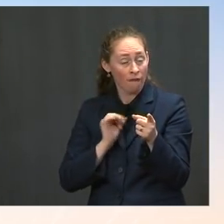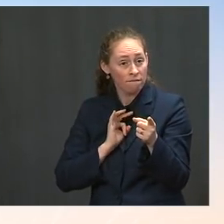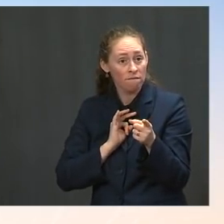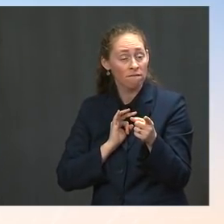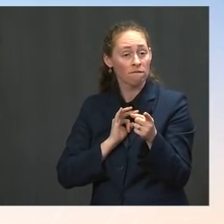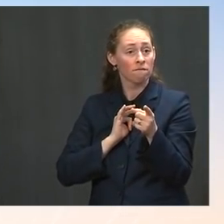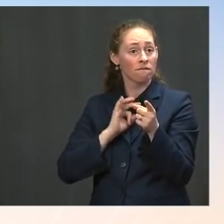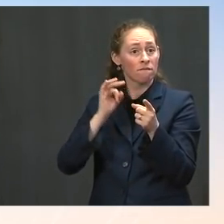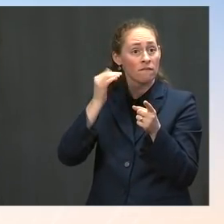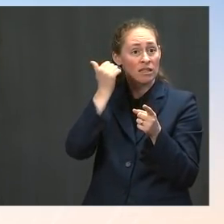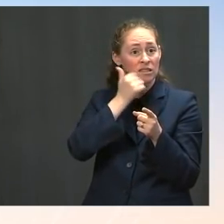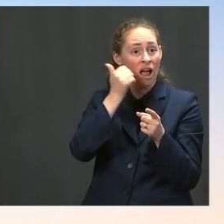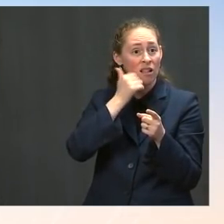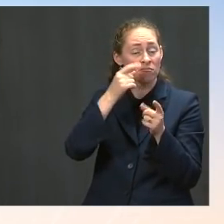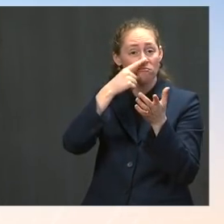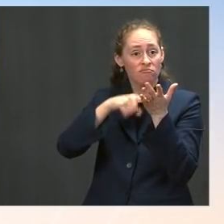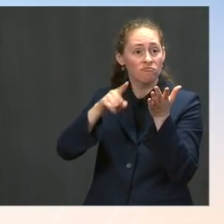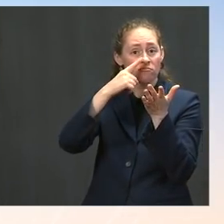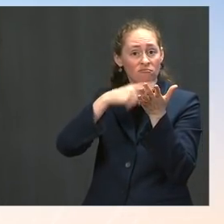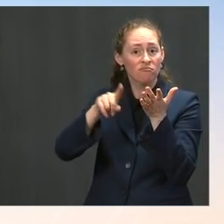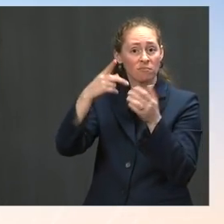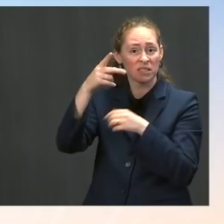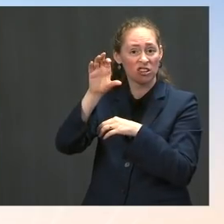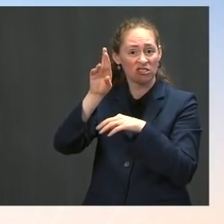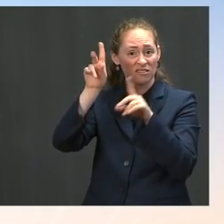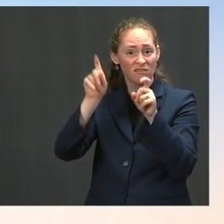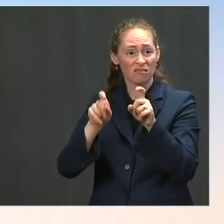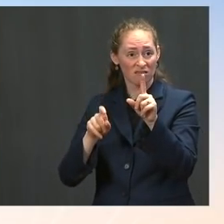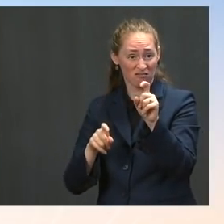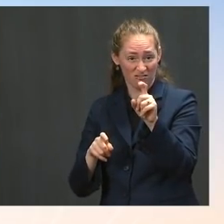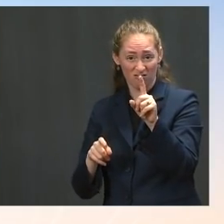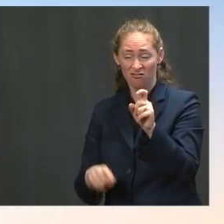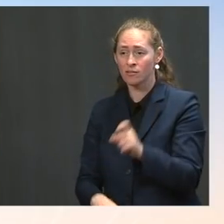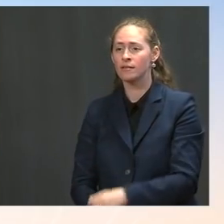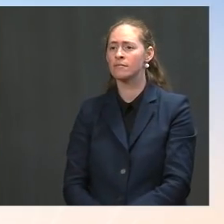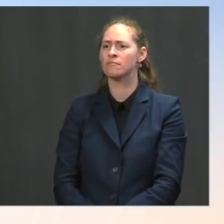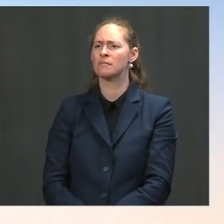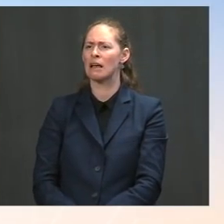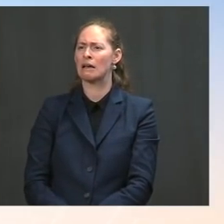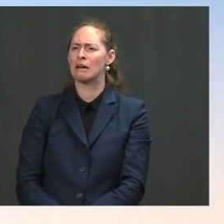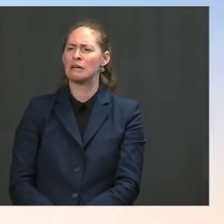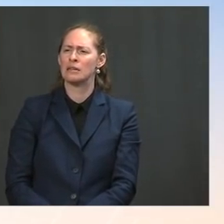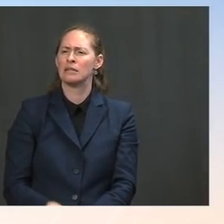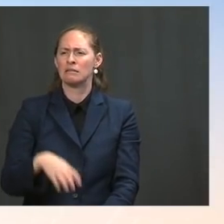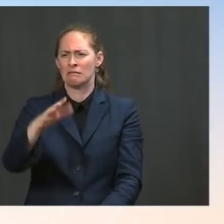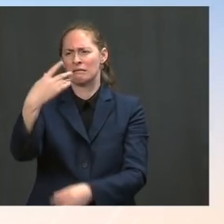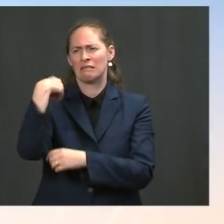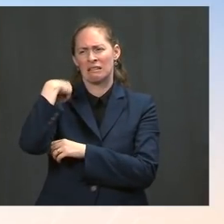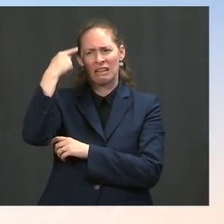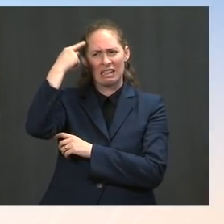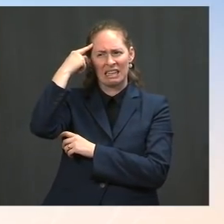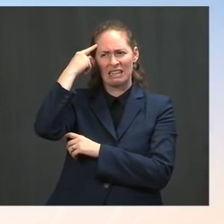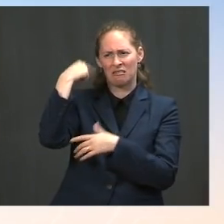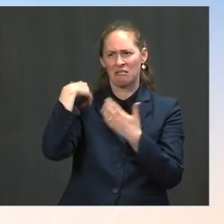that we saw a lot during the pandemic? Ms. Psaki: I think we've provided this information publicly to all of you, which we can recirculate if that's helpful.